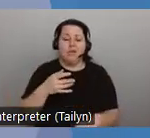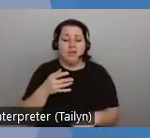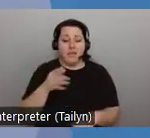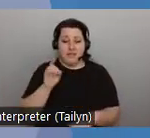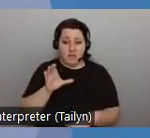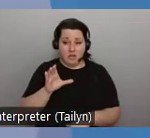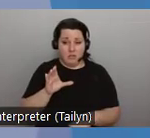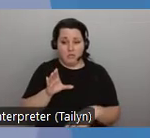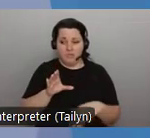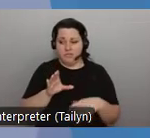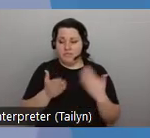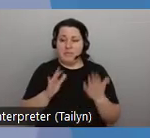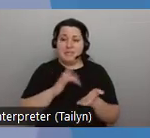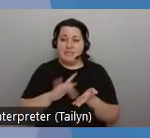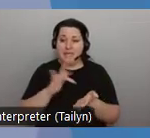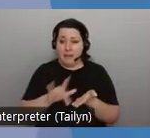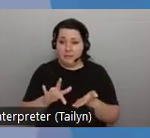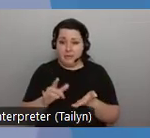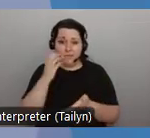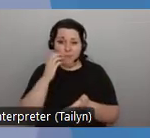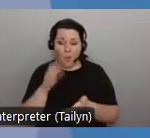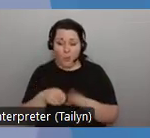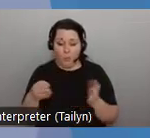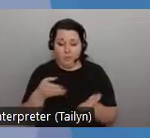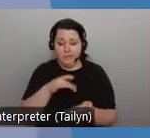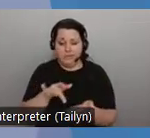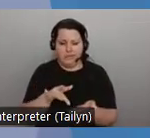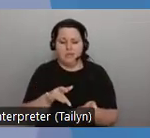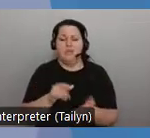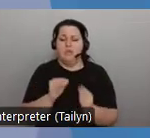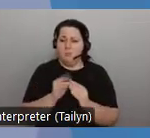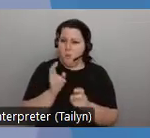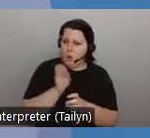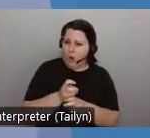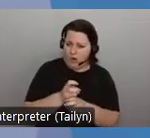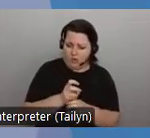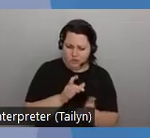but then you are also making sure you're providing a larger tart that -- target.